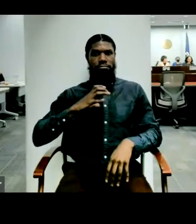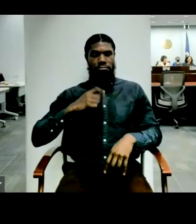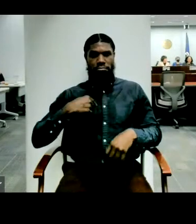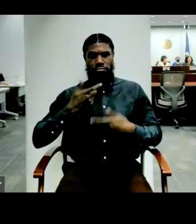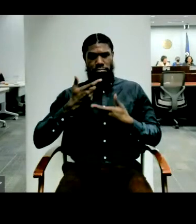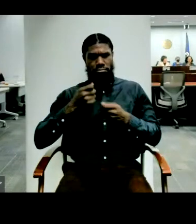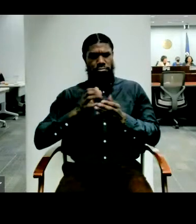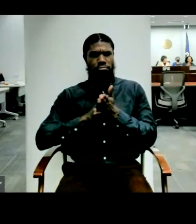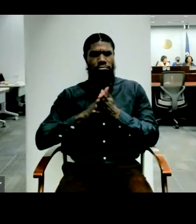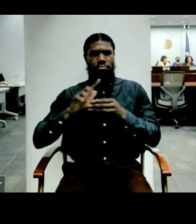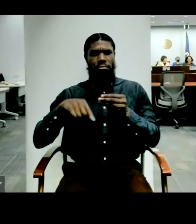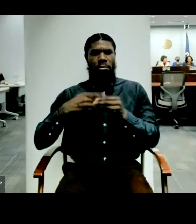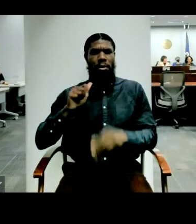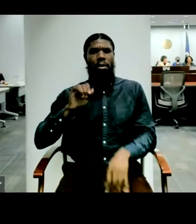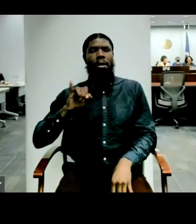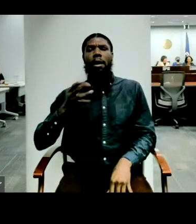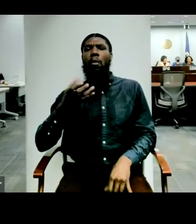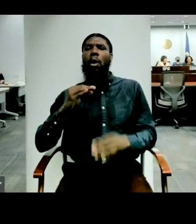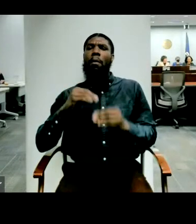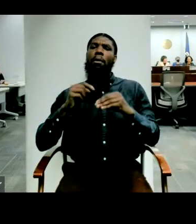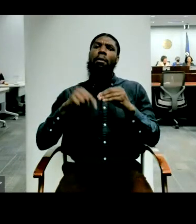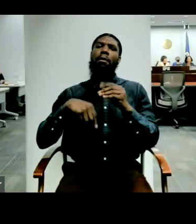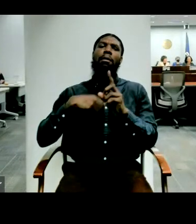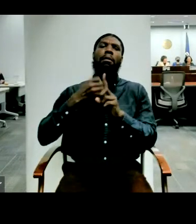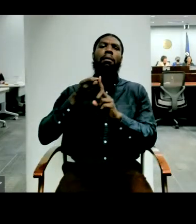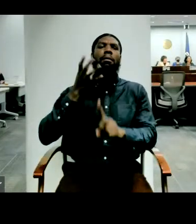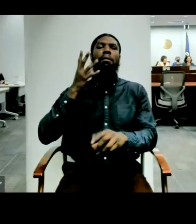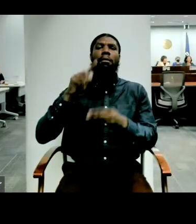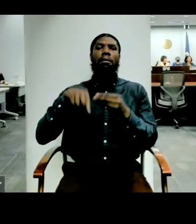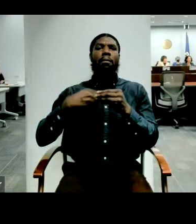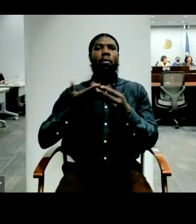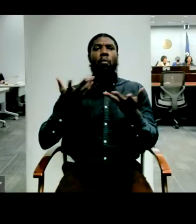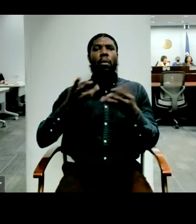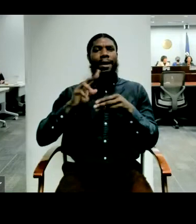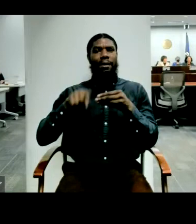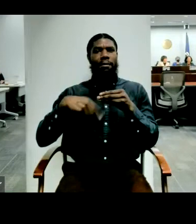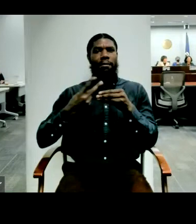to find out a little bit more about what kind of guidance, either with respect to the or high-tech